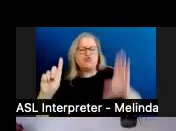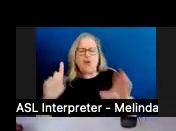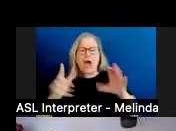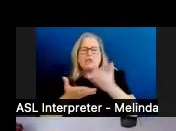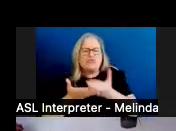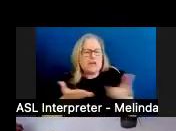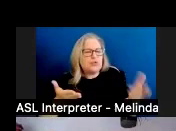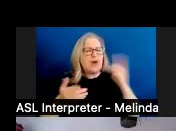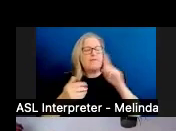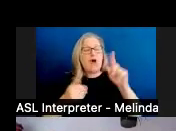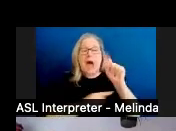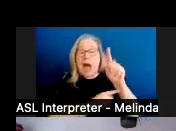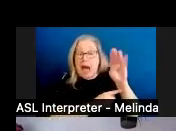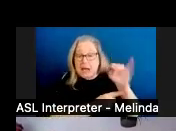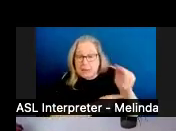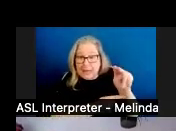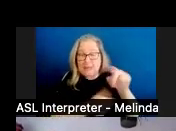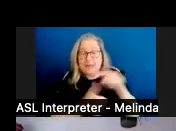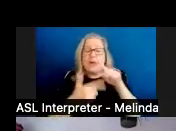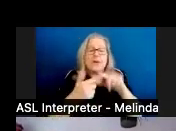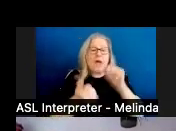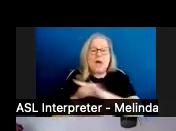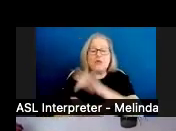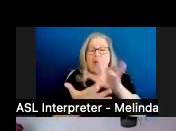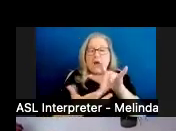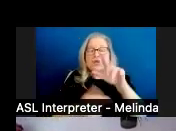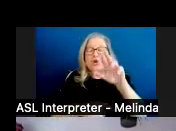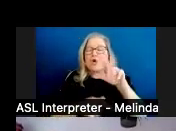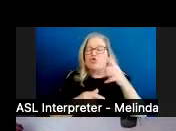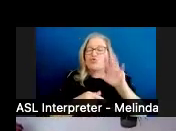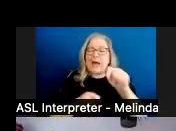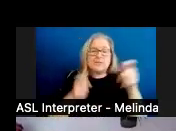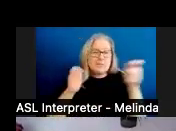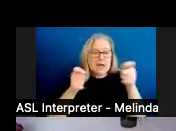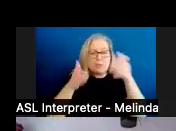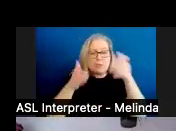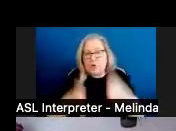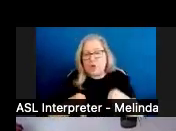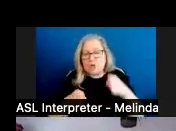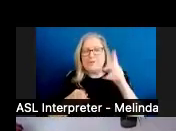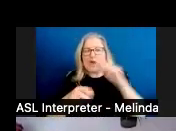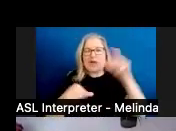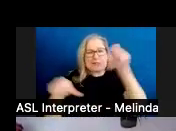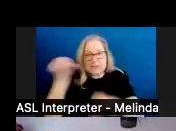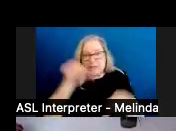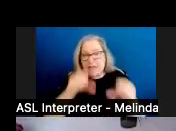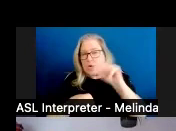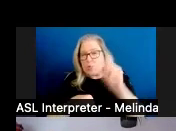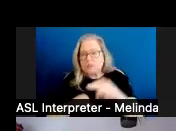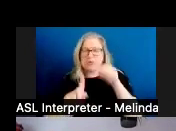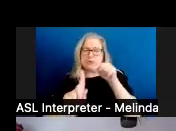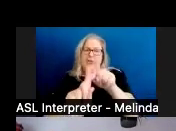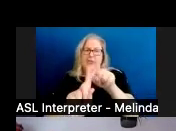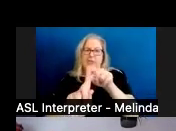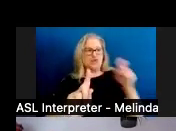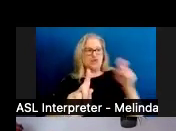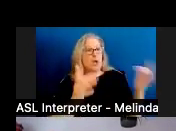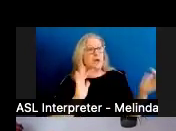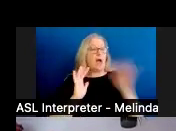they can reach out to the grants management person listed. For scientific questions, they definitely should contact the NIH program official.